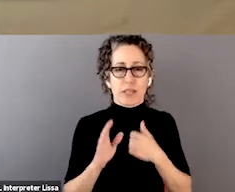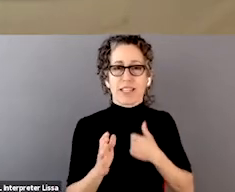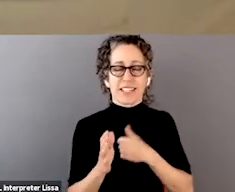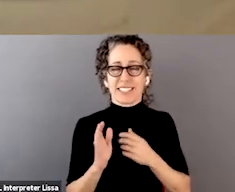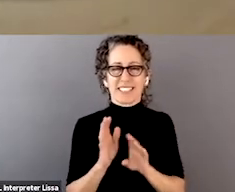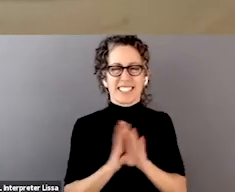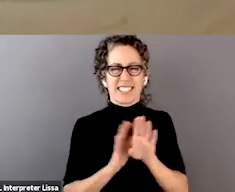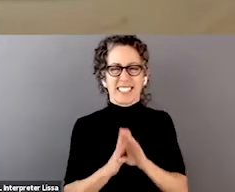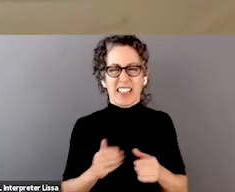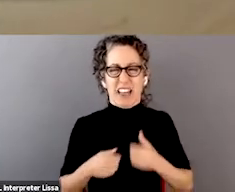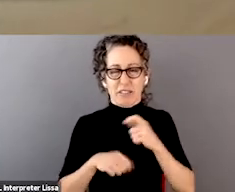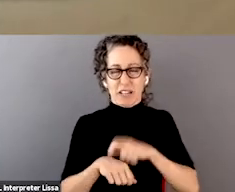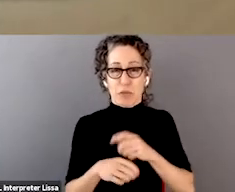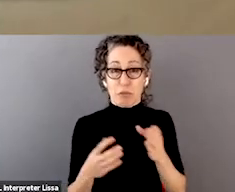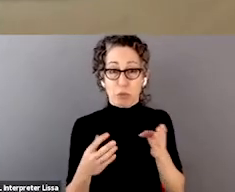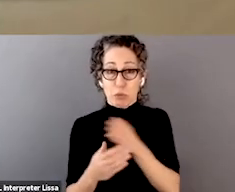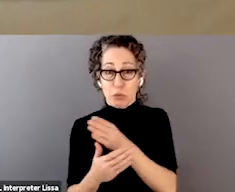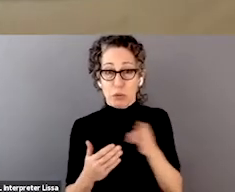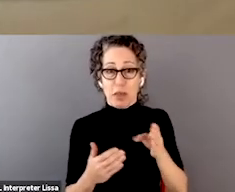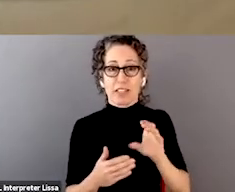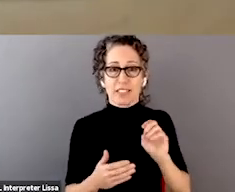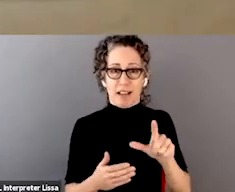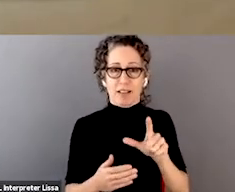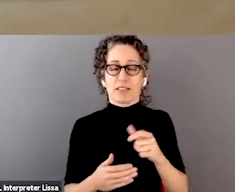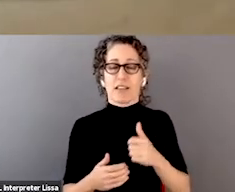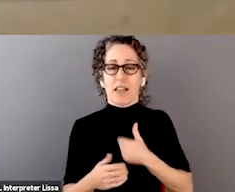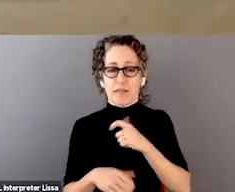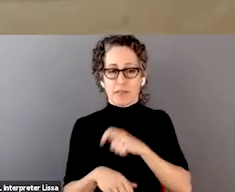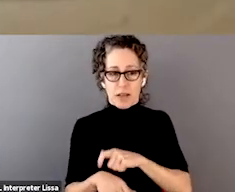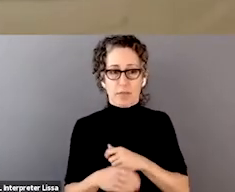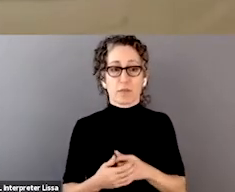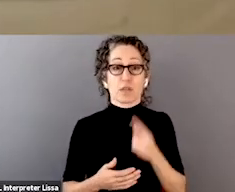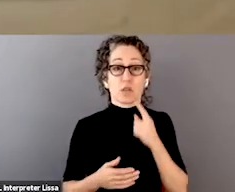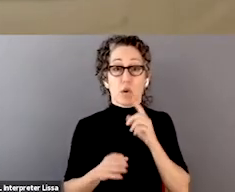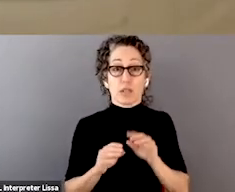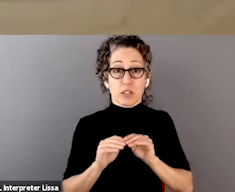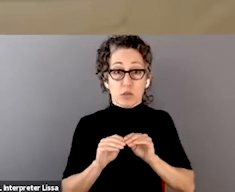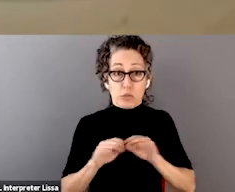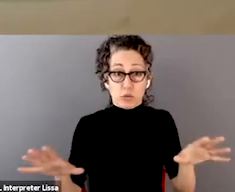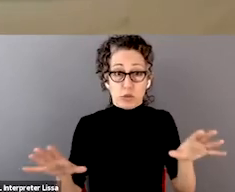Well, so far we have analyzed the distribution of the cell cycle duration and cell population,